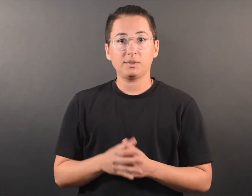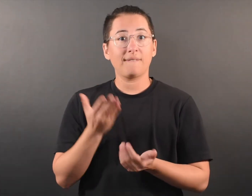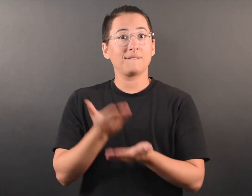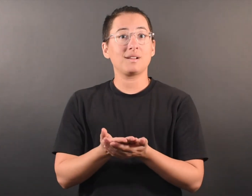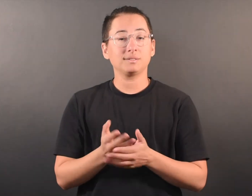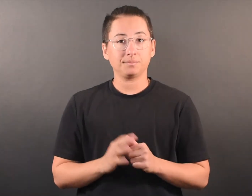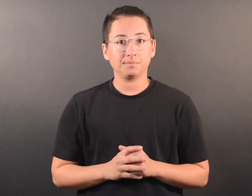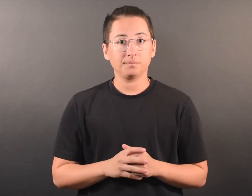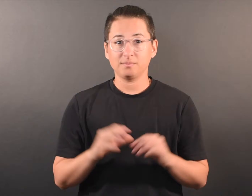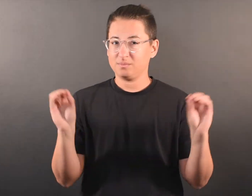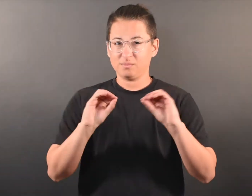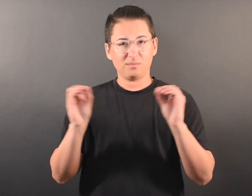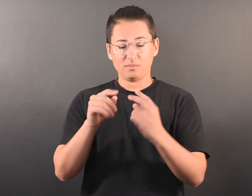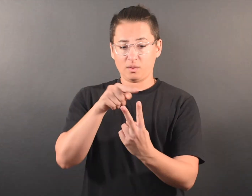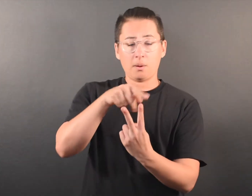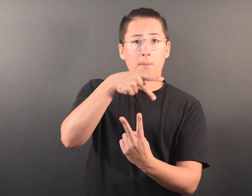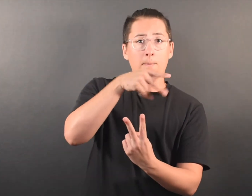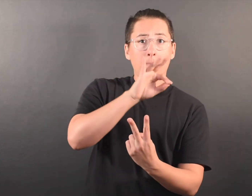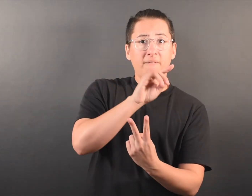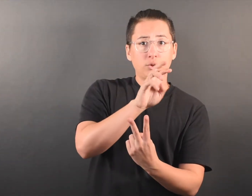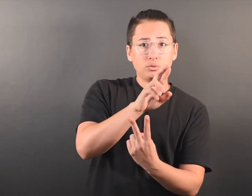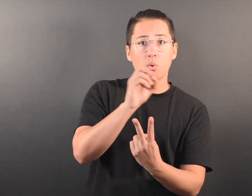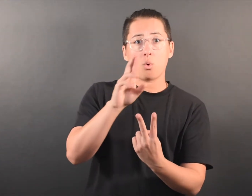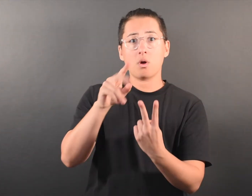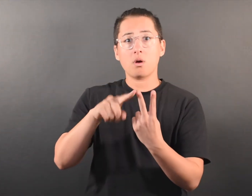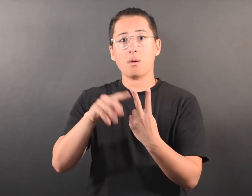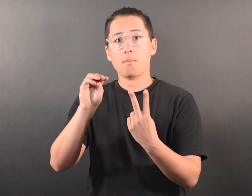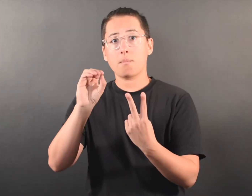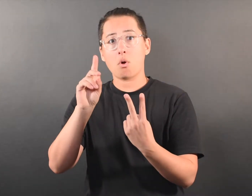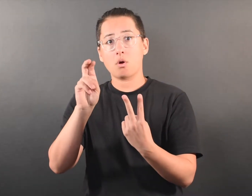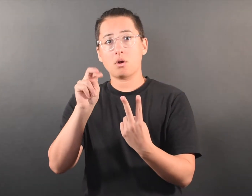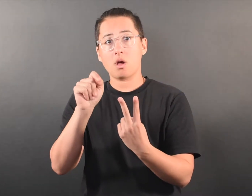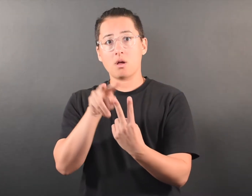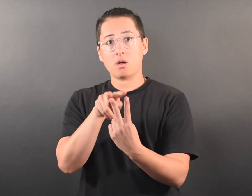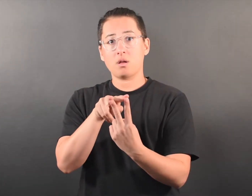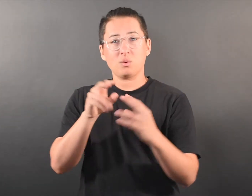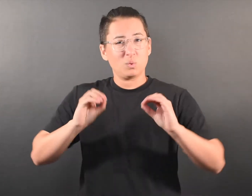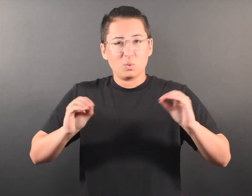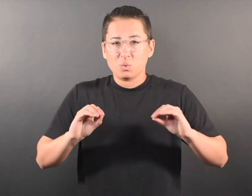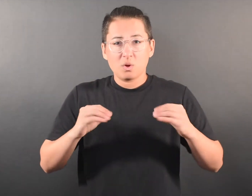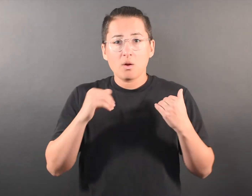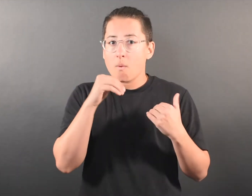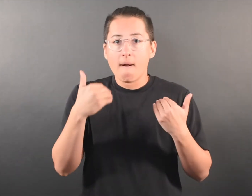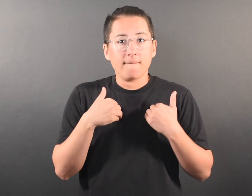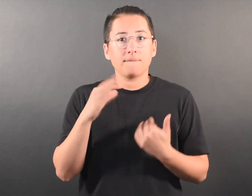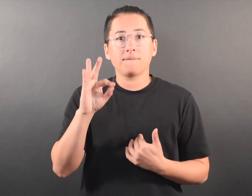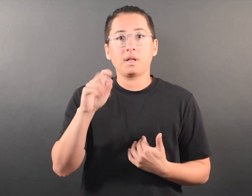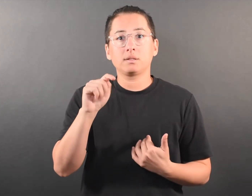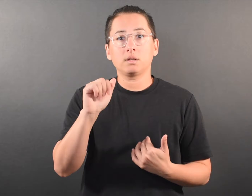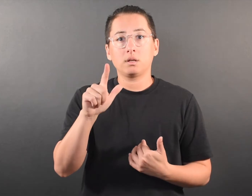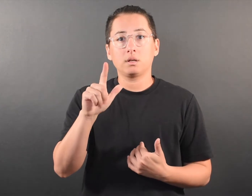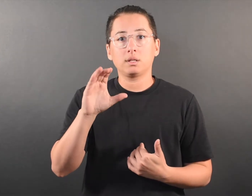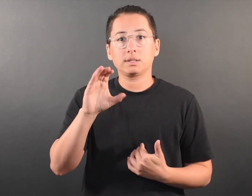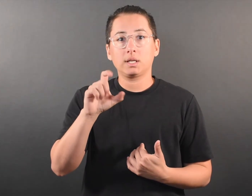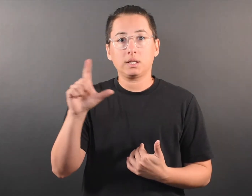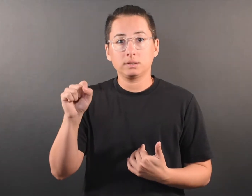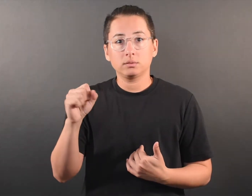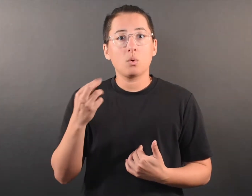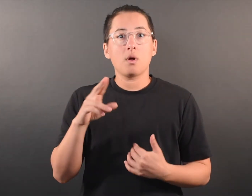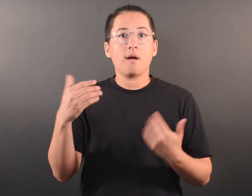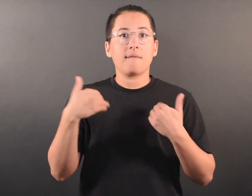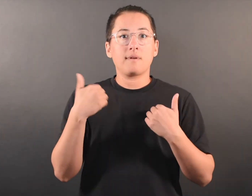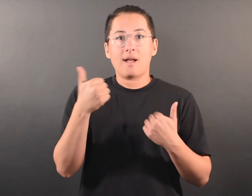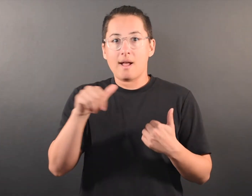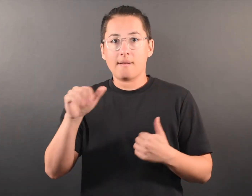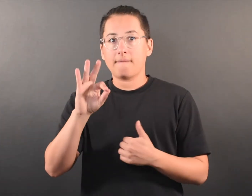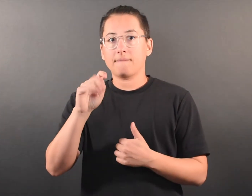Fact: Neither the Pfizer/BioNTech COVID-19 vaccine nor the Moderna COVID-19 vaccines